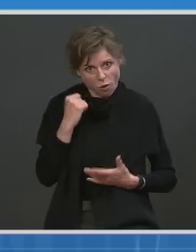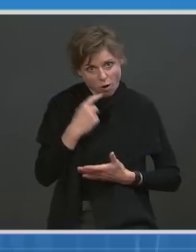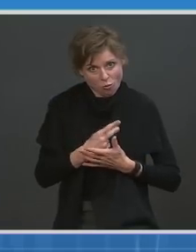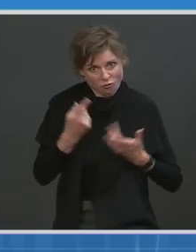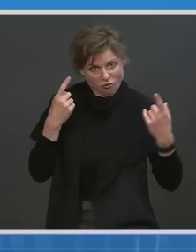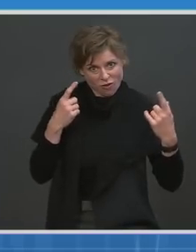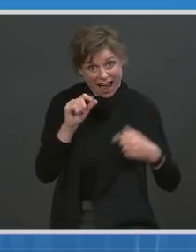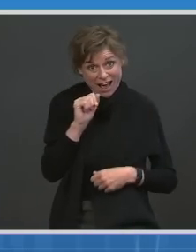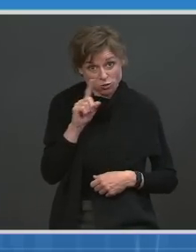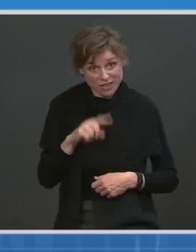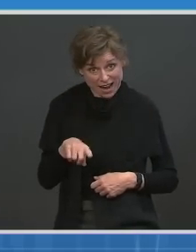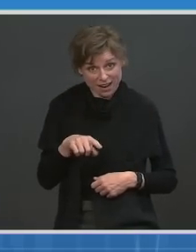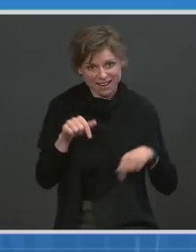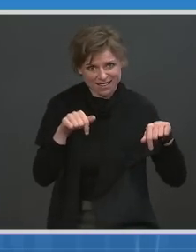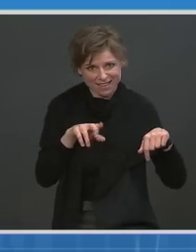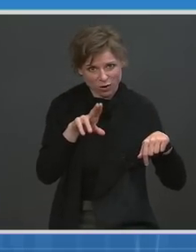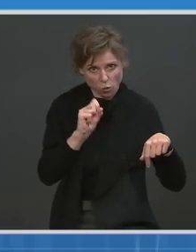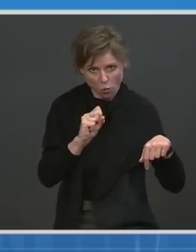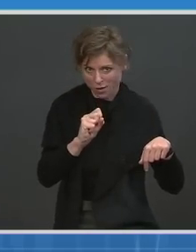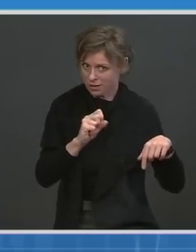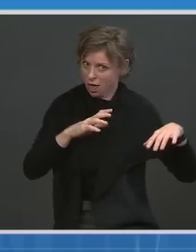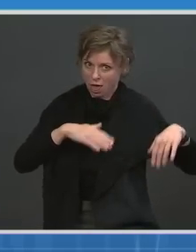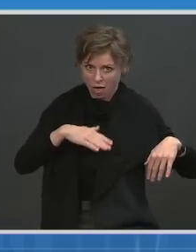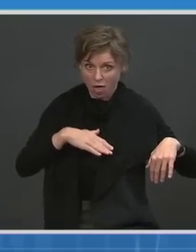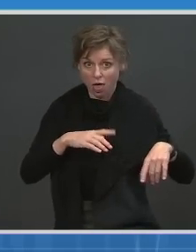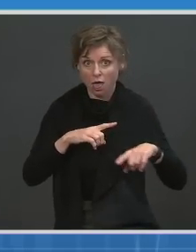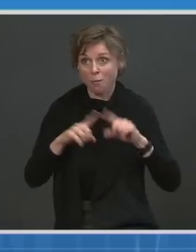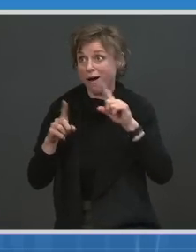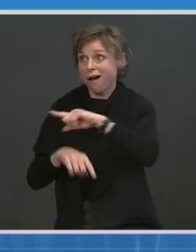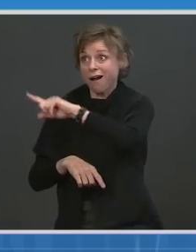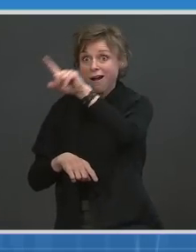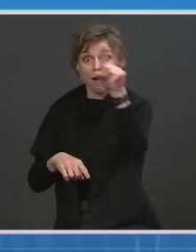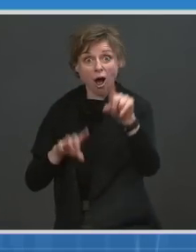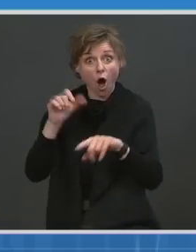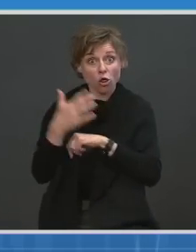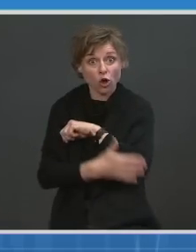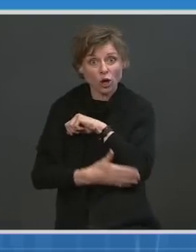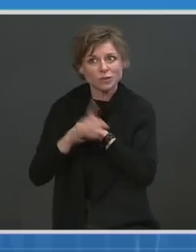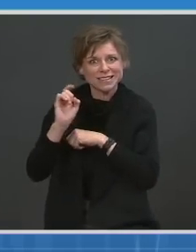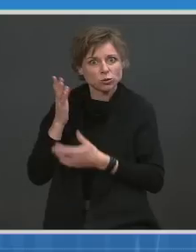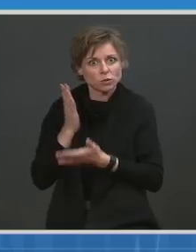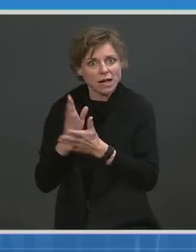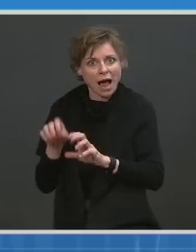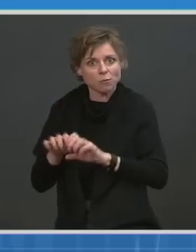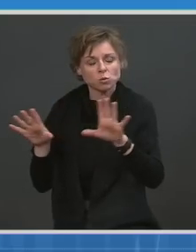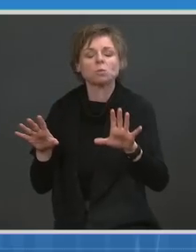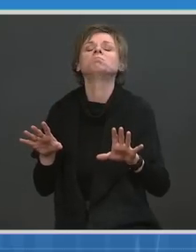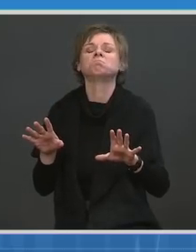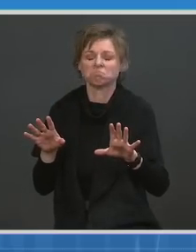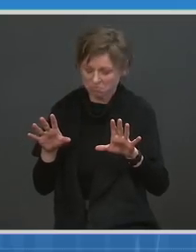with the importance of helping to stop the spread in other countries, we will loan a portion of our releasable